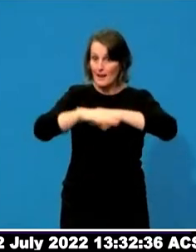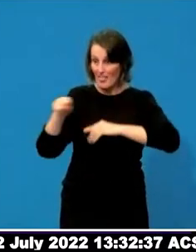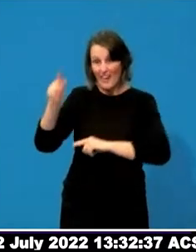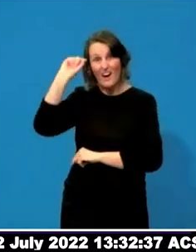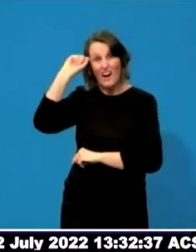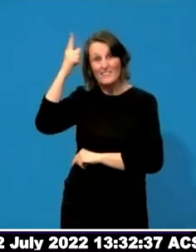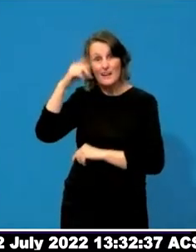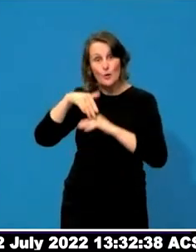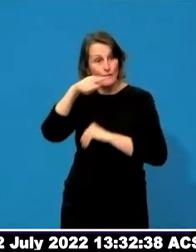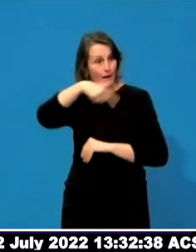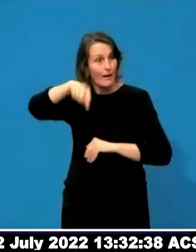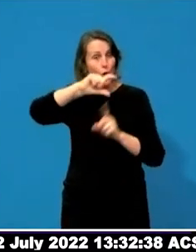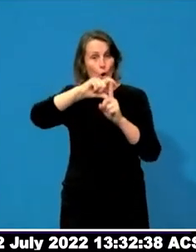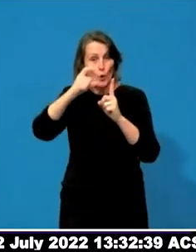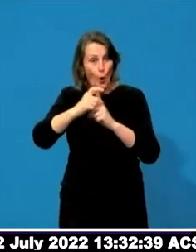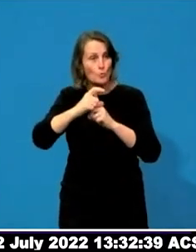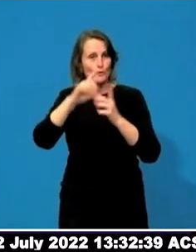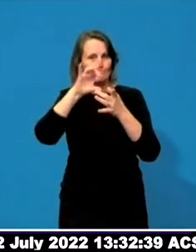I'm not sure if they understand.